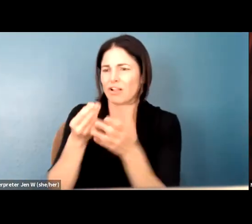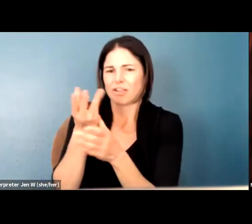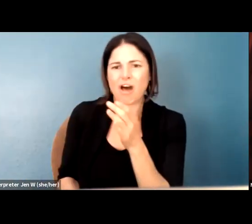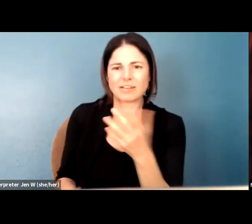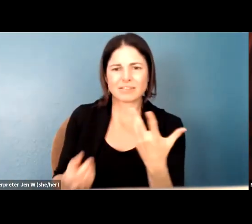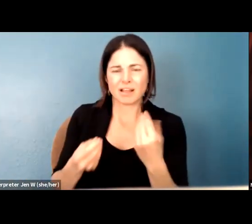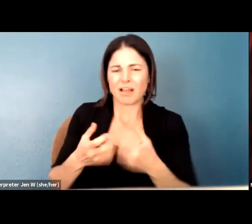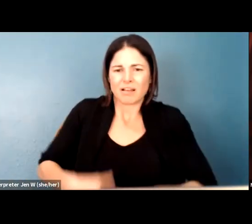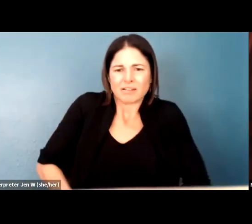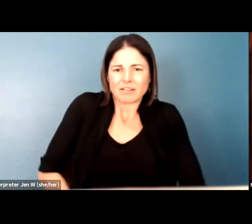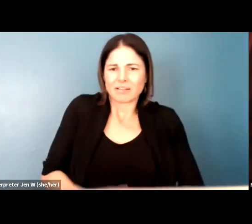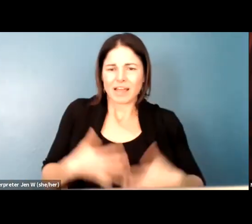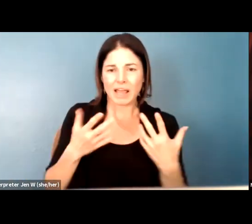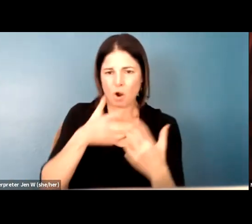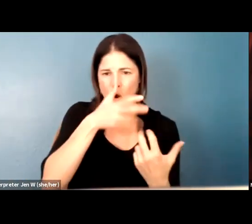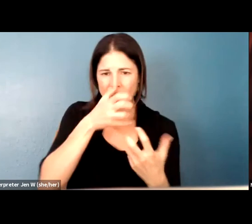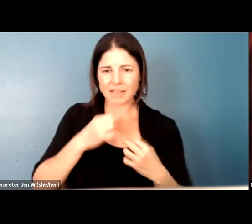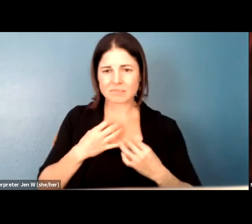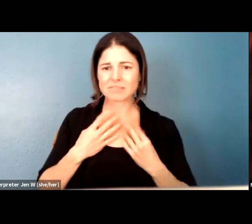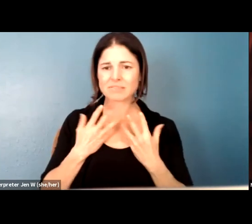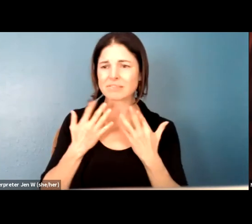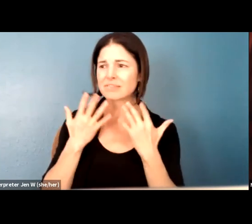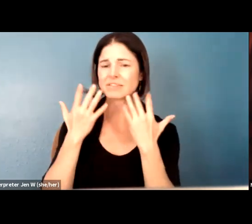screens of ecstasy who seek at the table has already been